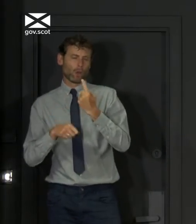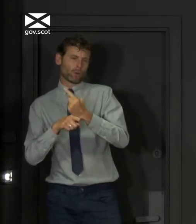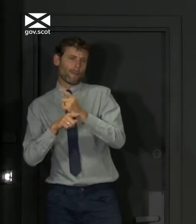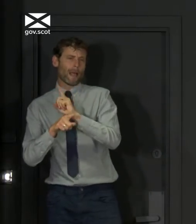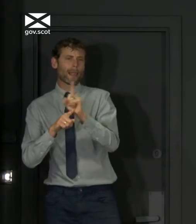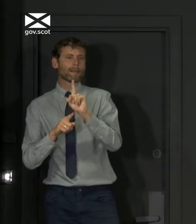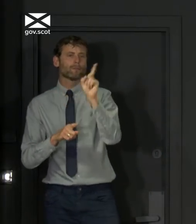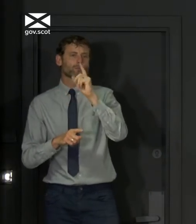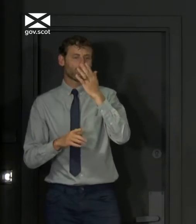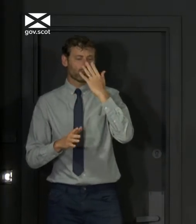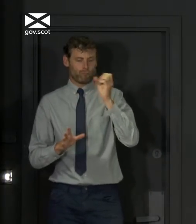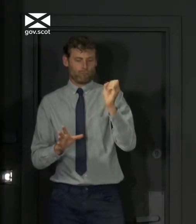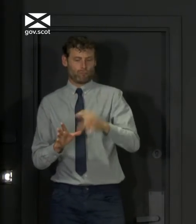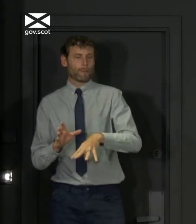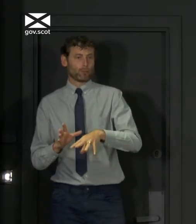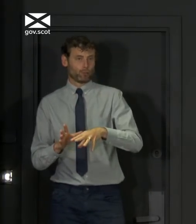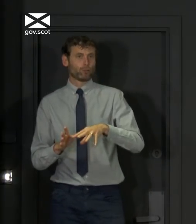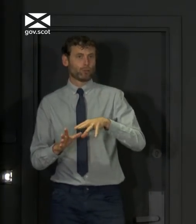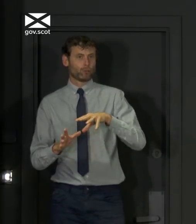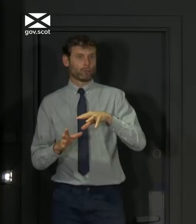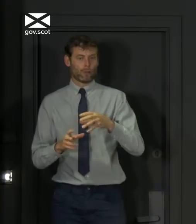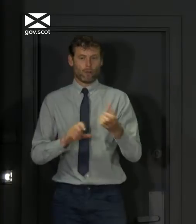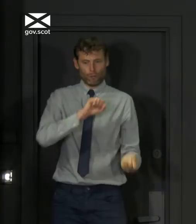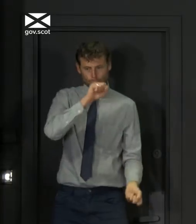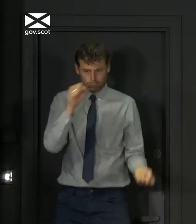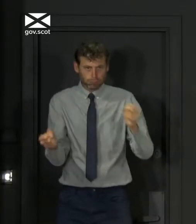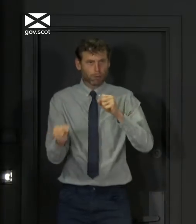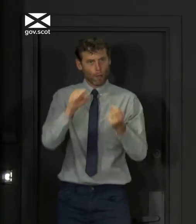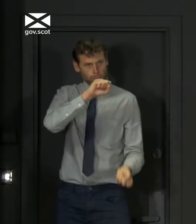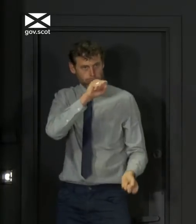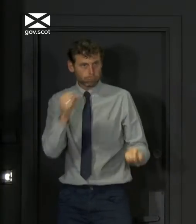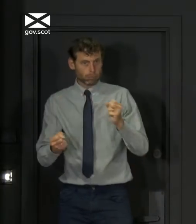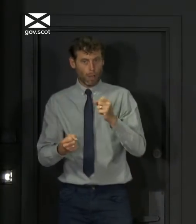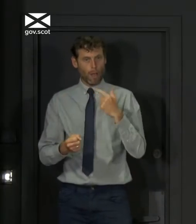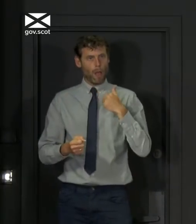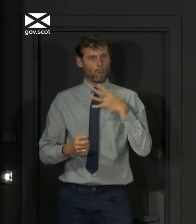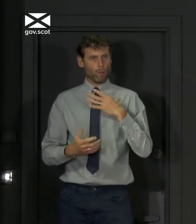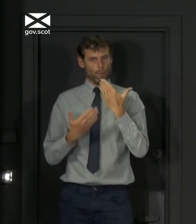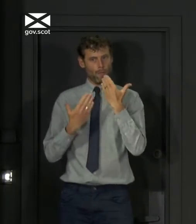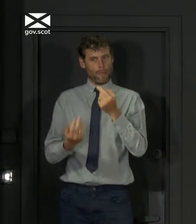this crisis - have been working to help keep our country clean and tidy. But key workers